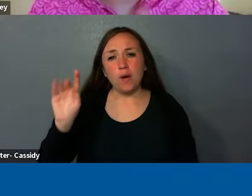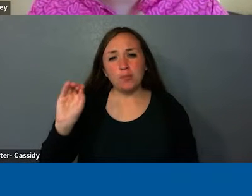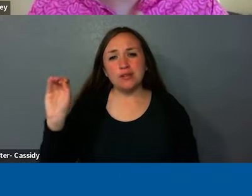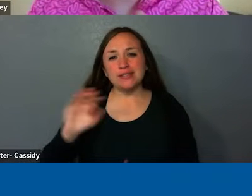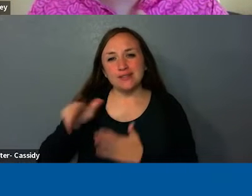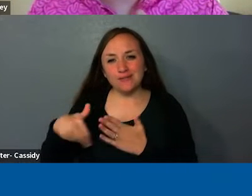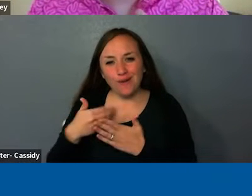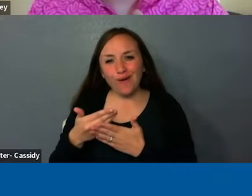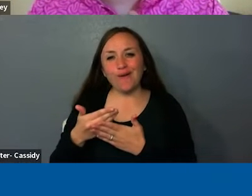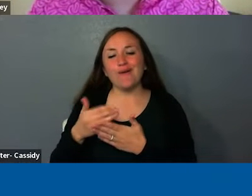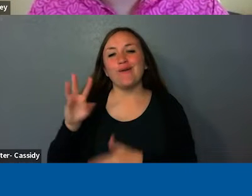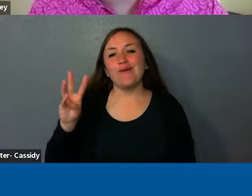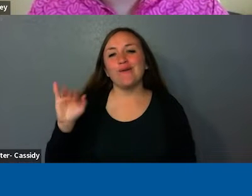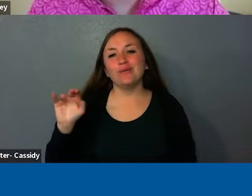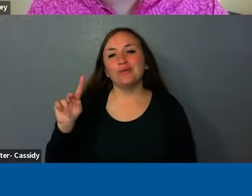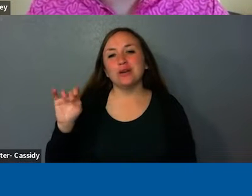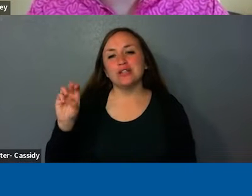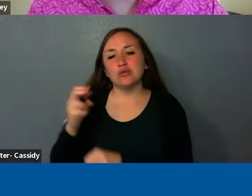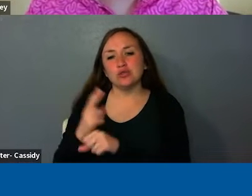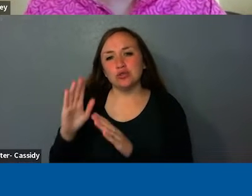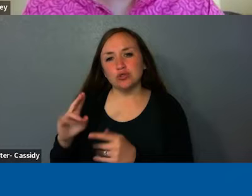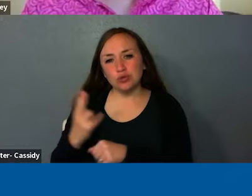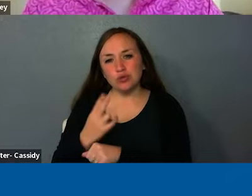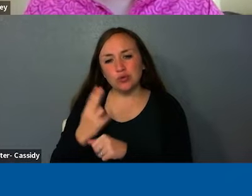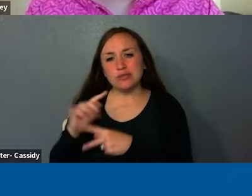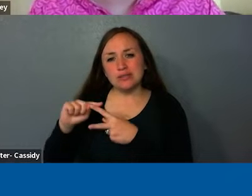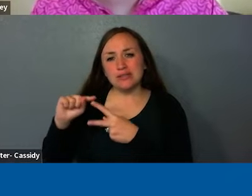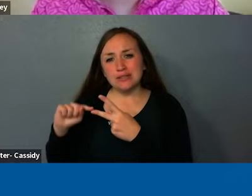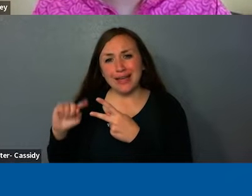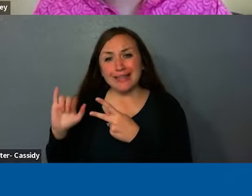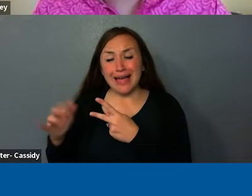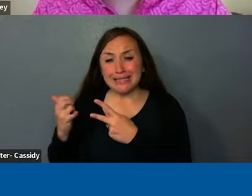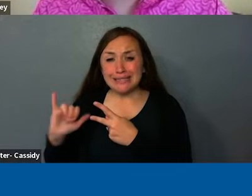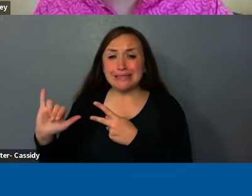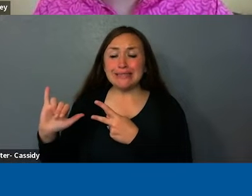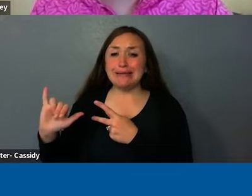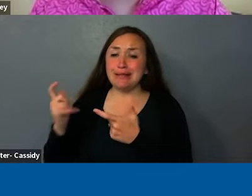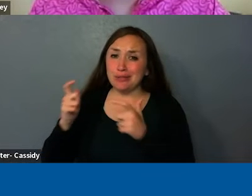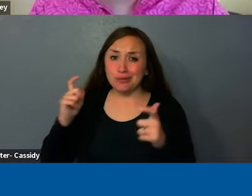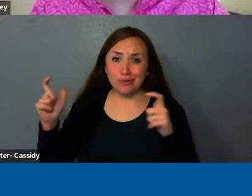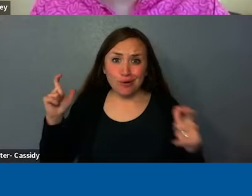use high contrast mode or forced color mode, that is an incredibly large amount of people